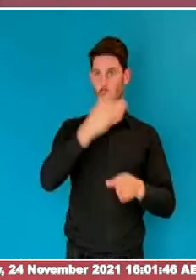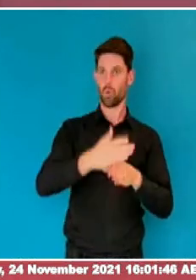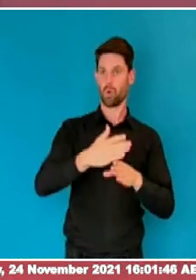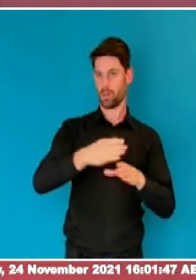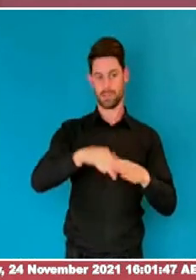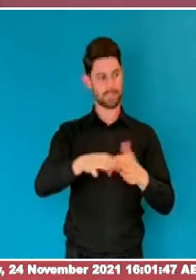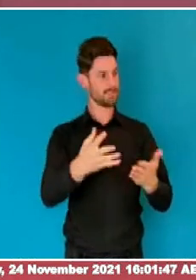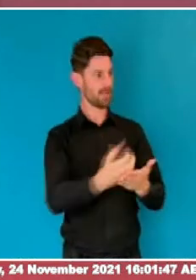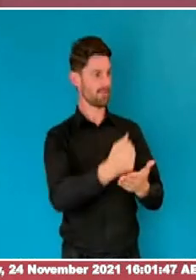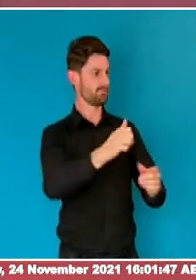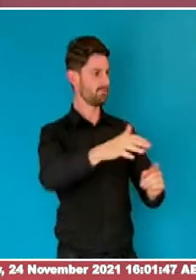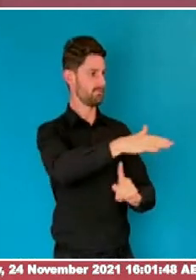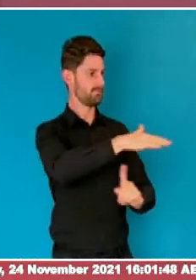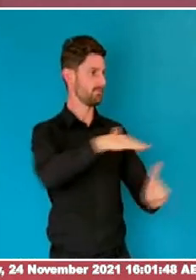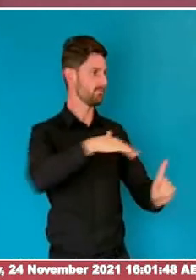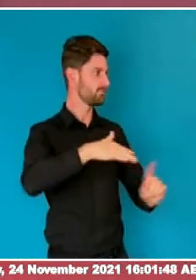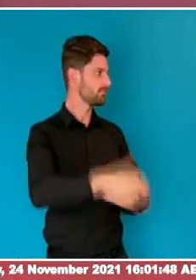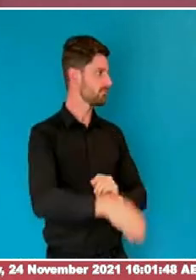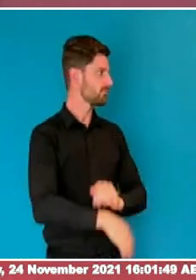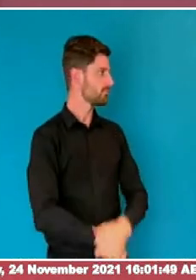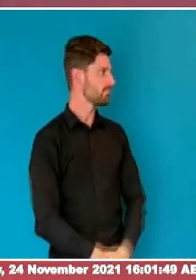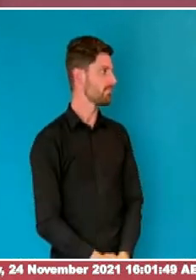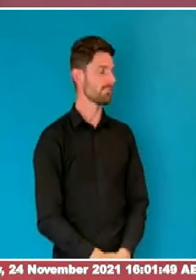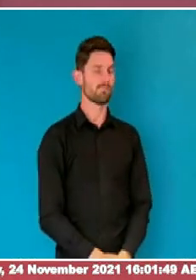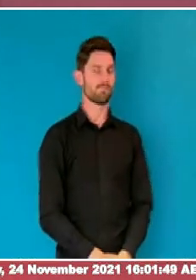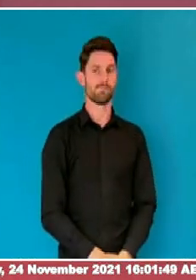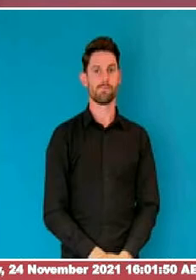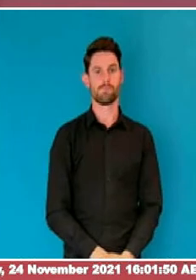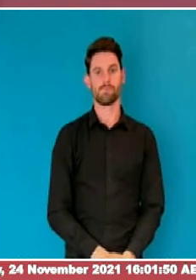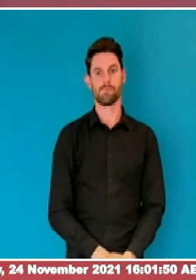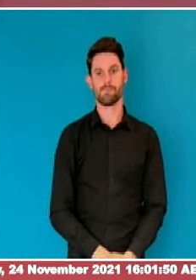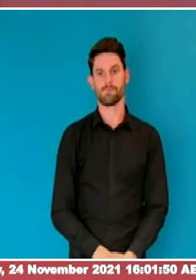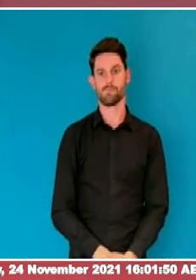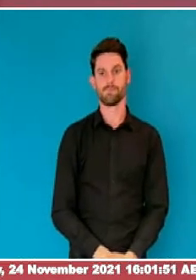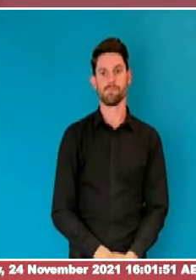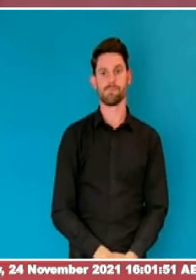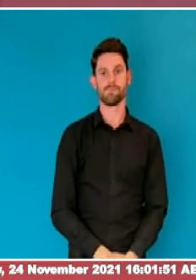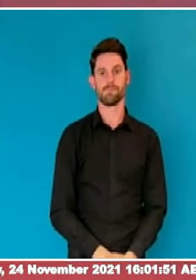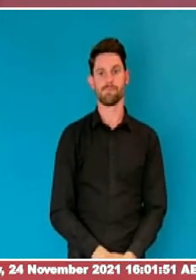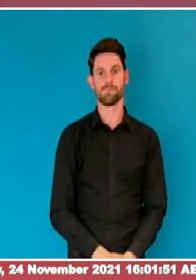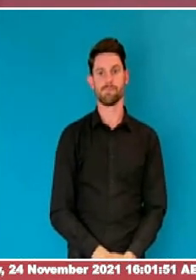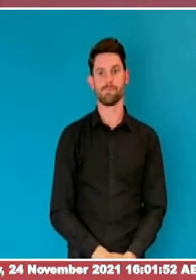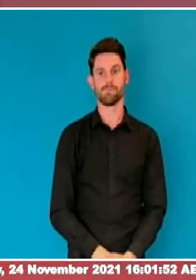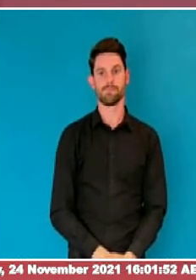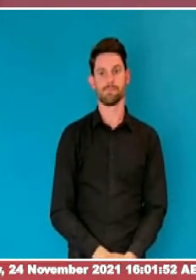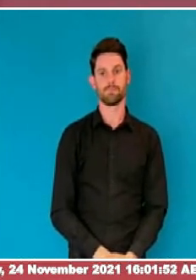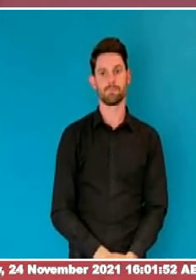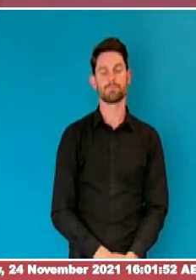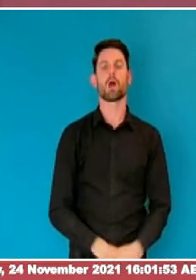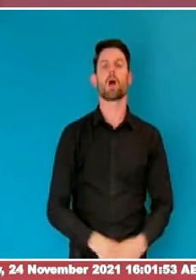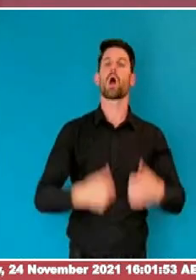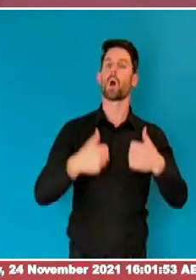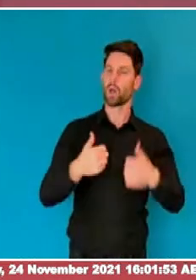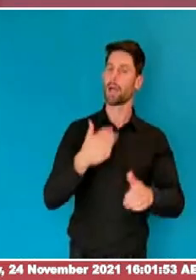So are you putting the onus, as Australia Post, on the person to fit safely